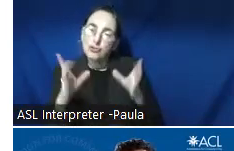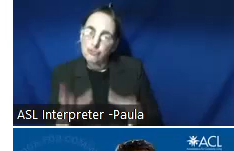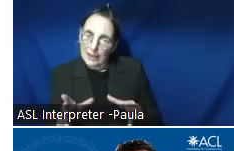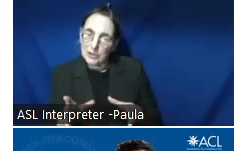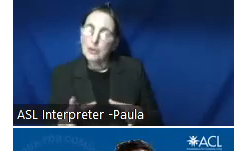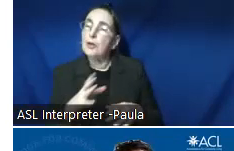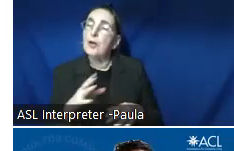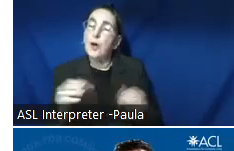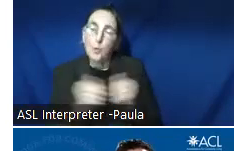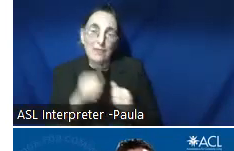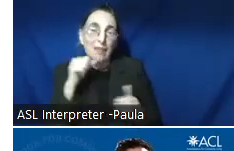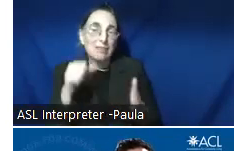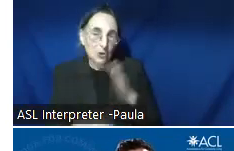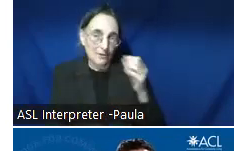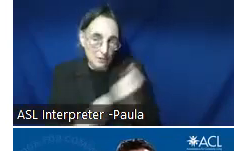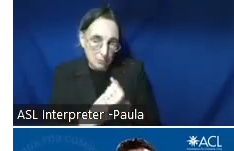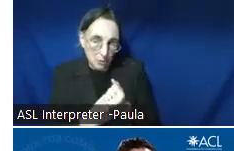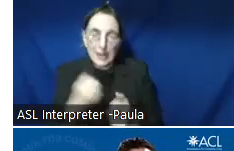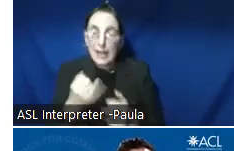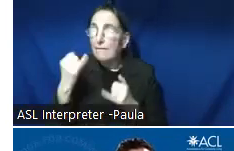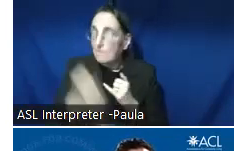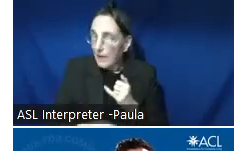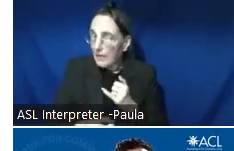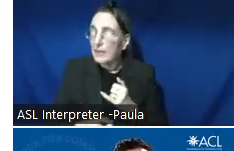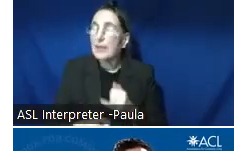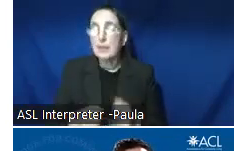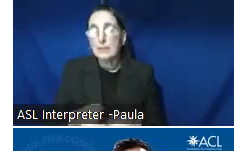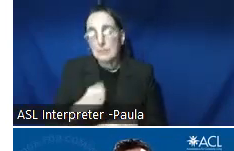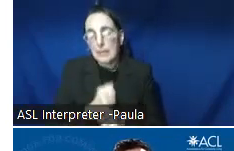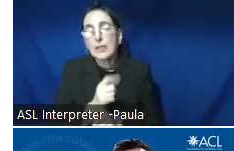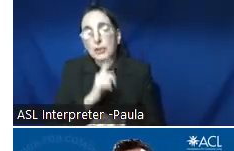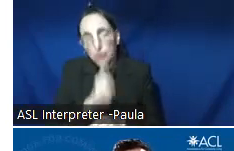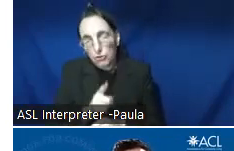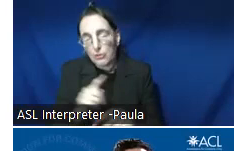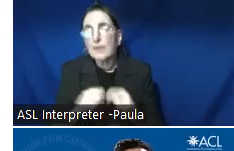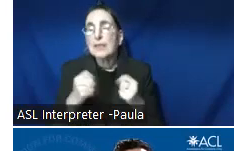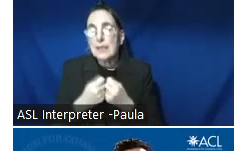And finally, assurance that the team members will have sufficient time and resources for the duration of the